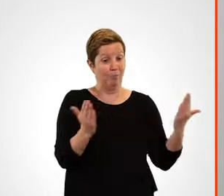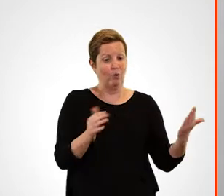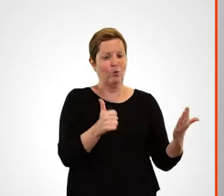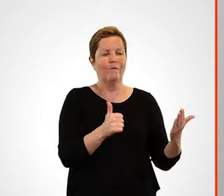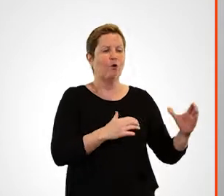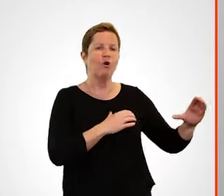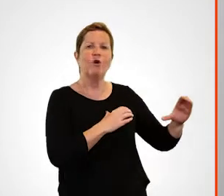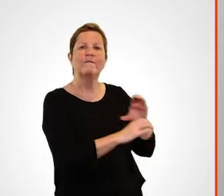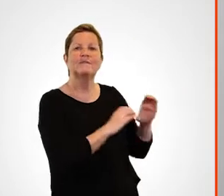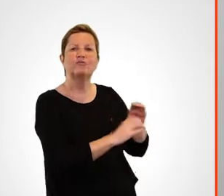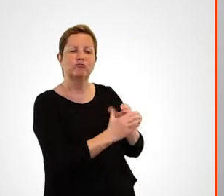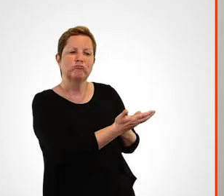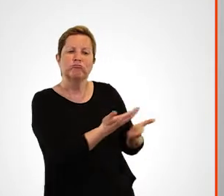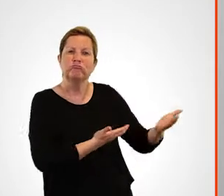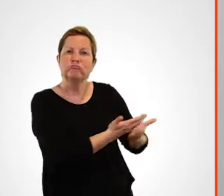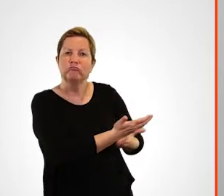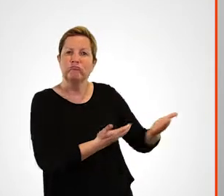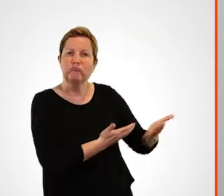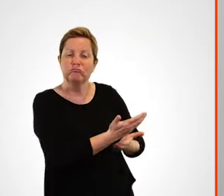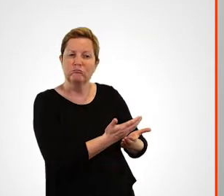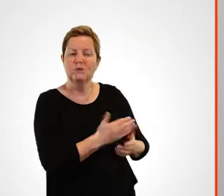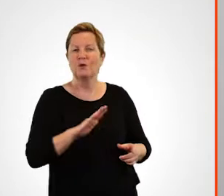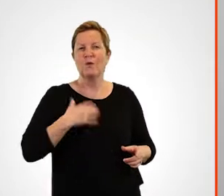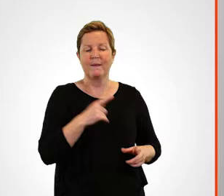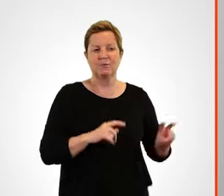than to try to actually make them sit still and listen to you read,